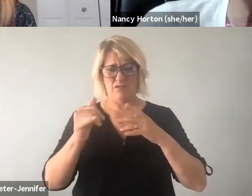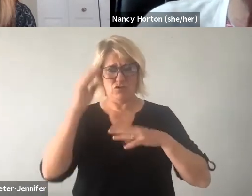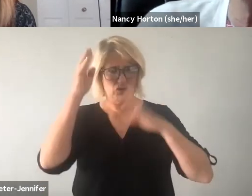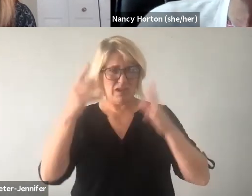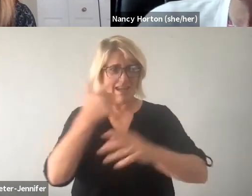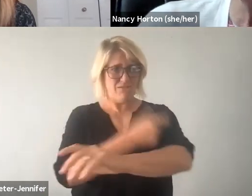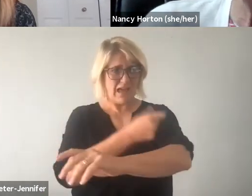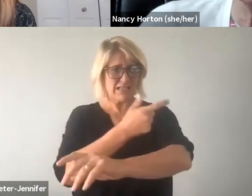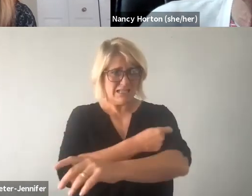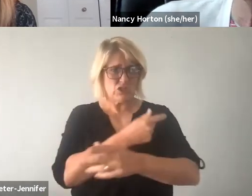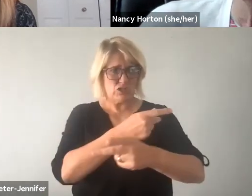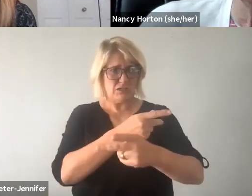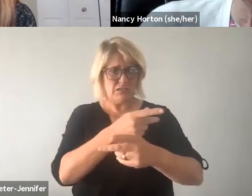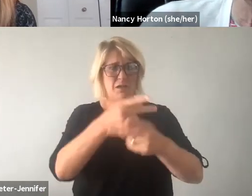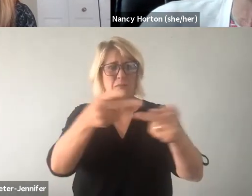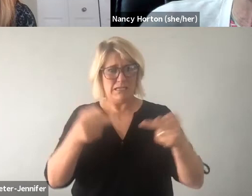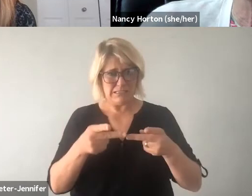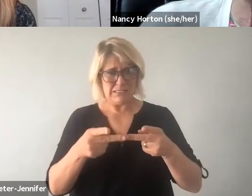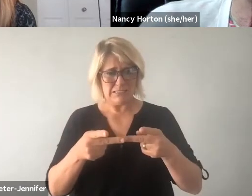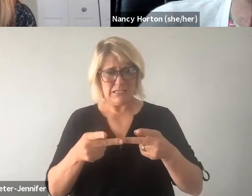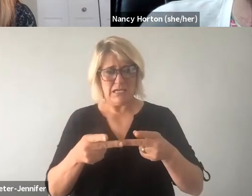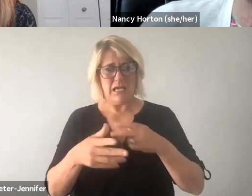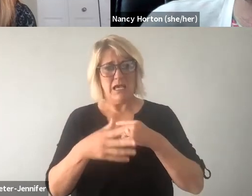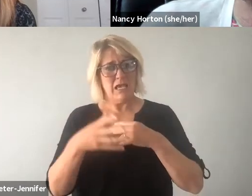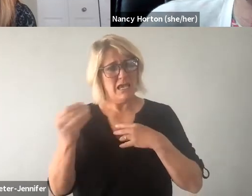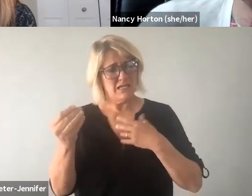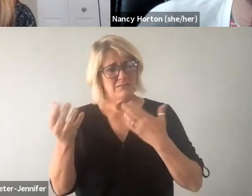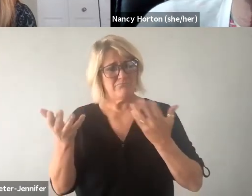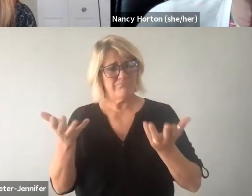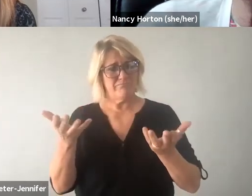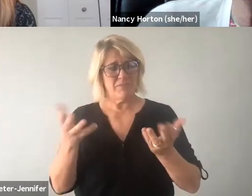and some cones and you tape up lanes on the floor and they've done all this